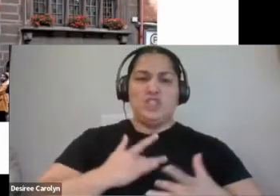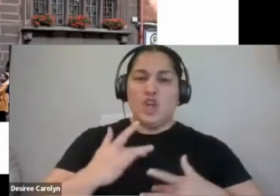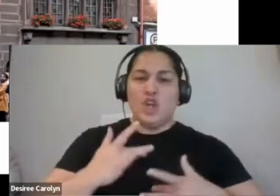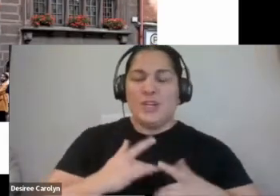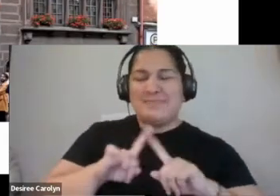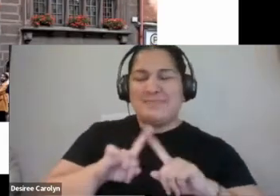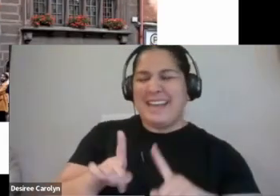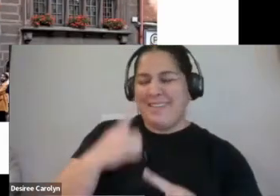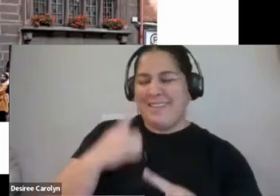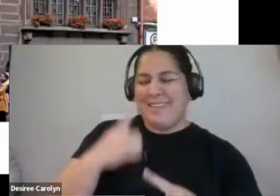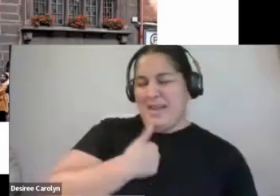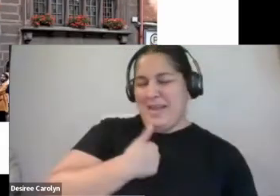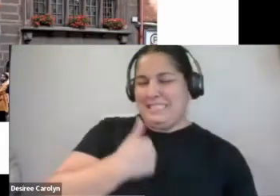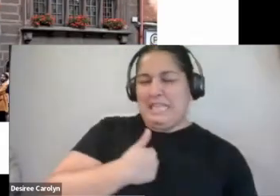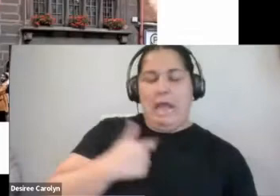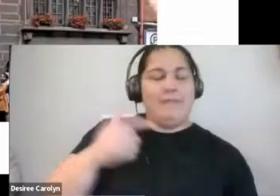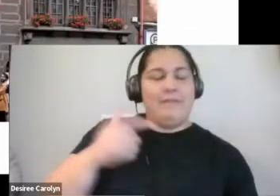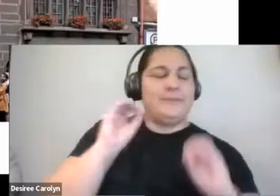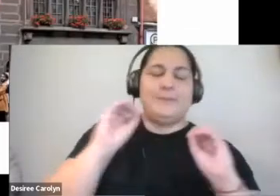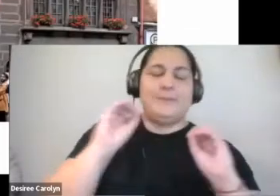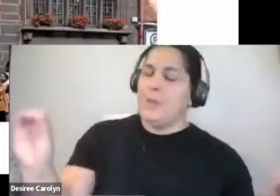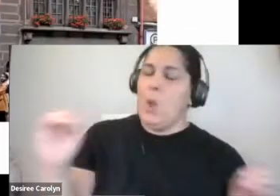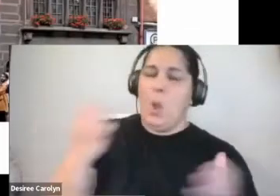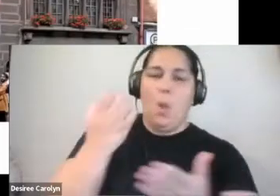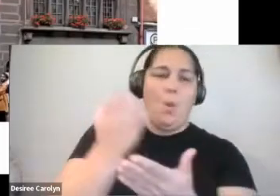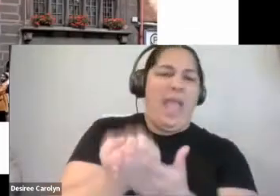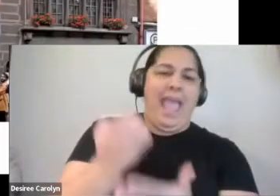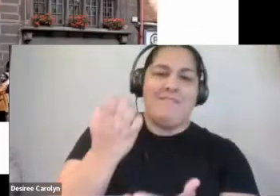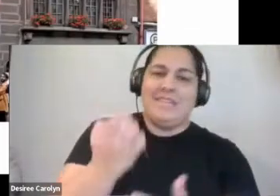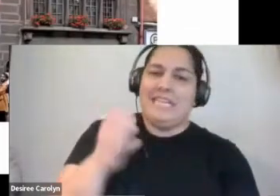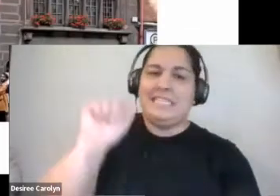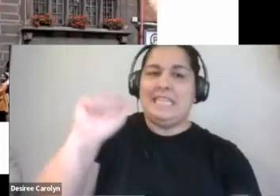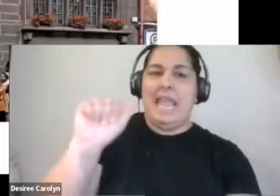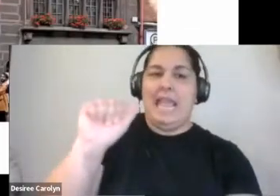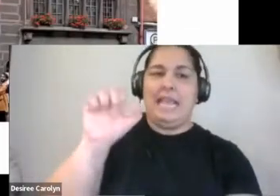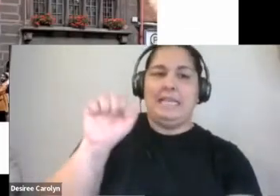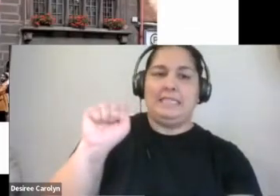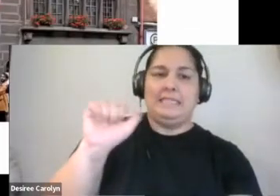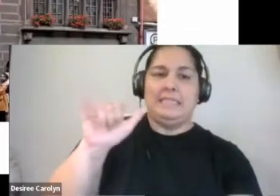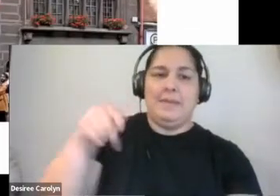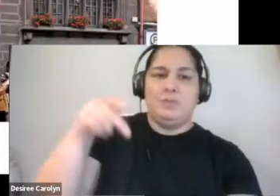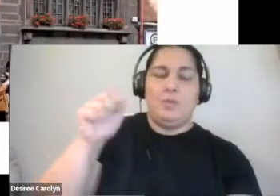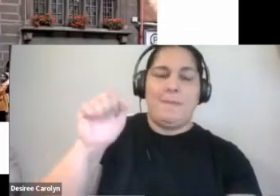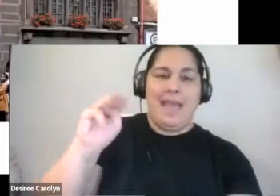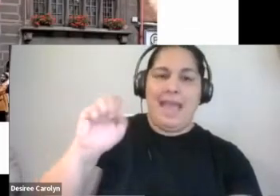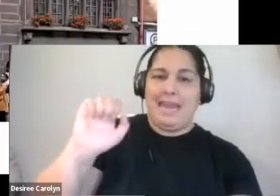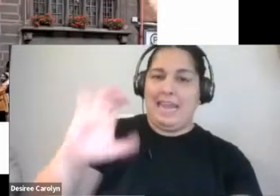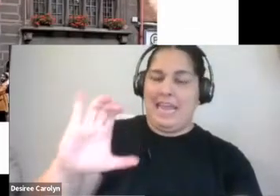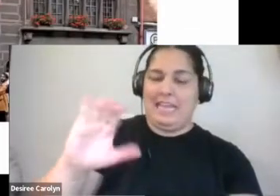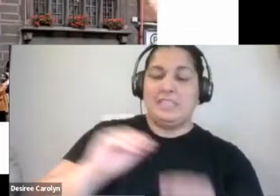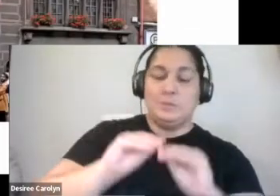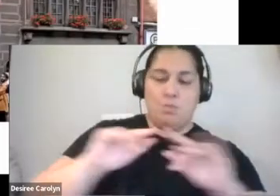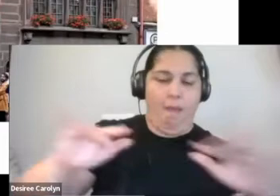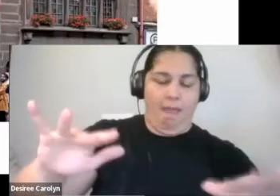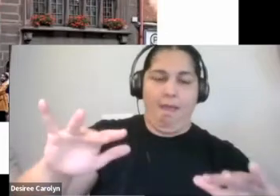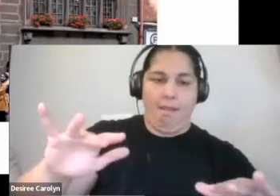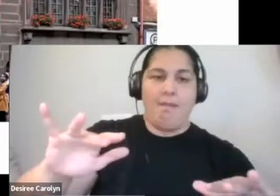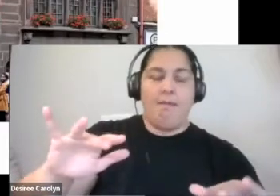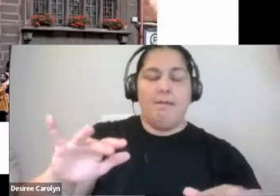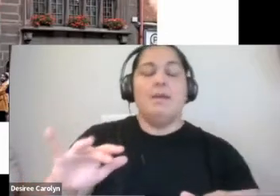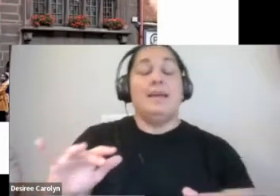now there's still no evidence for asymptomatic spread, and that's because most of this virus